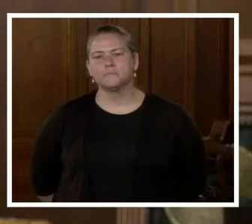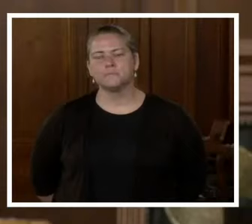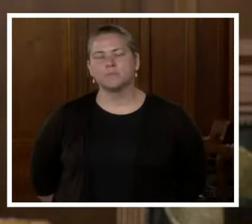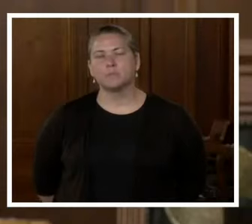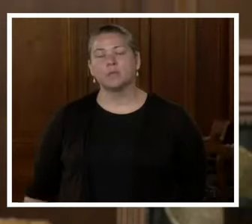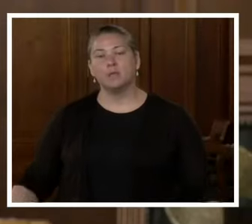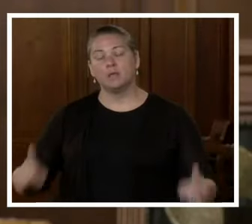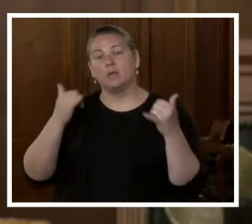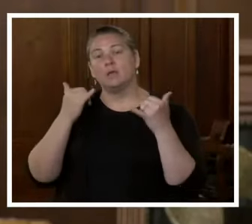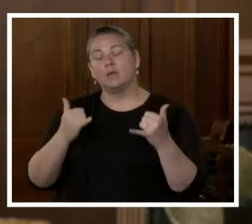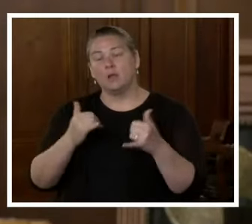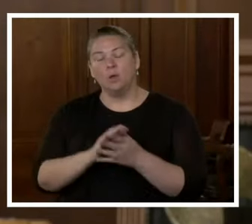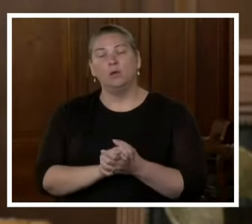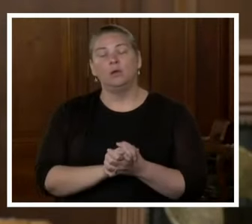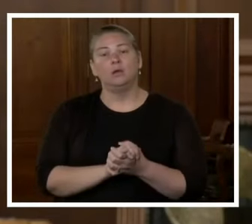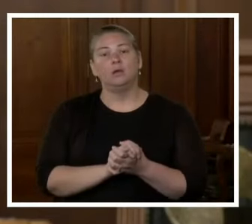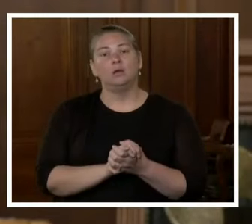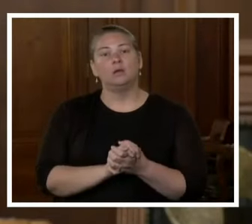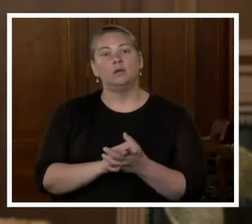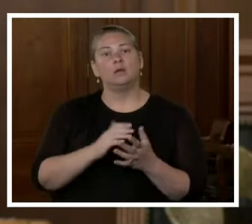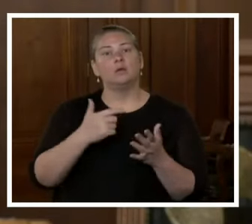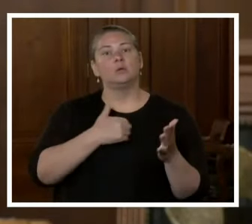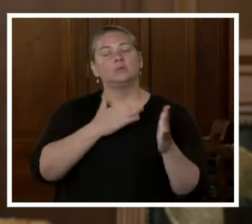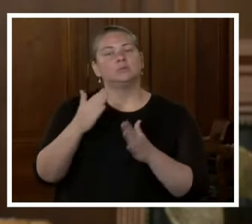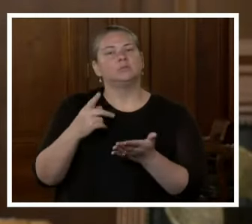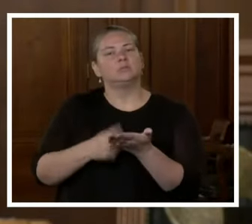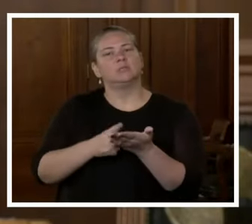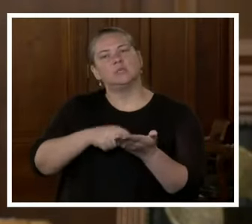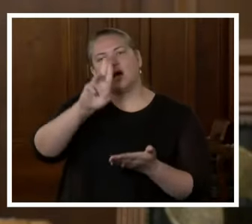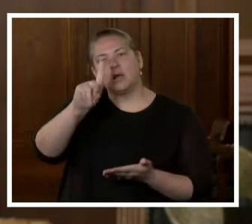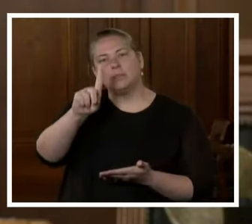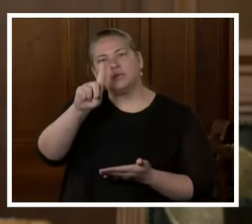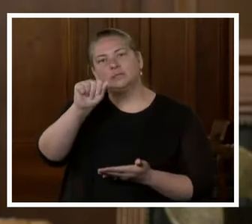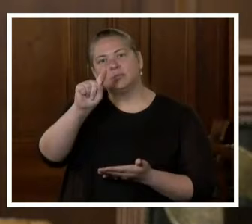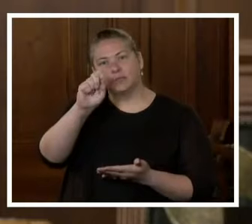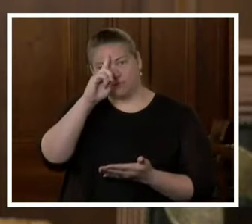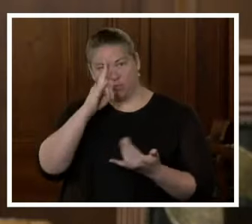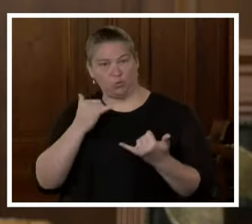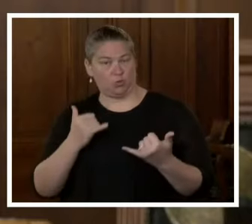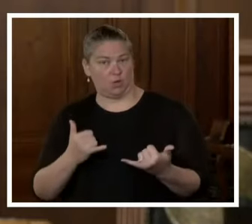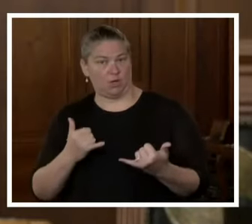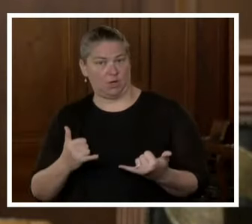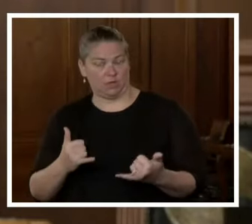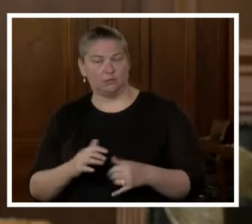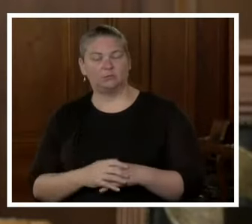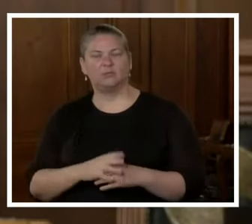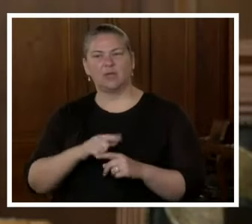SO EL E. WE'RE WATCHING IT. I DON'T THINK THIS 265 IS A